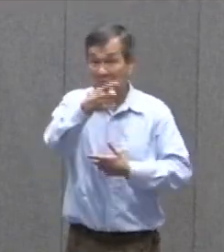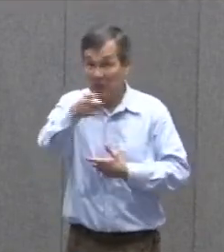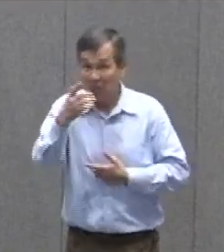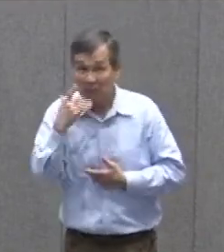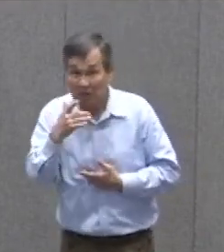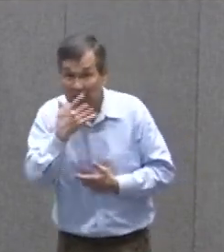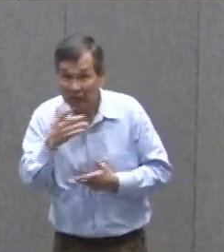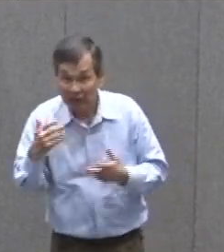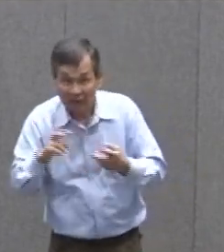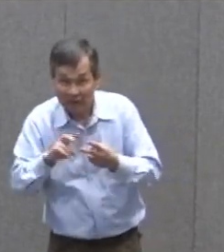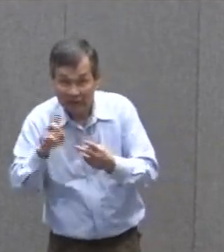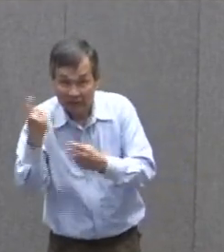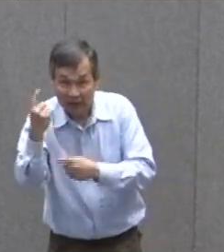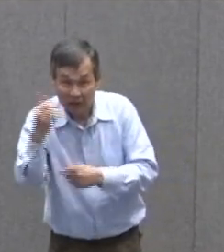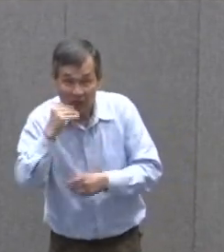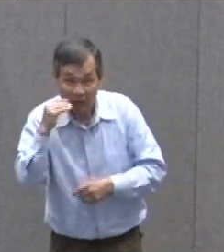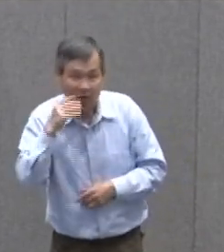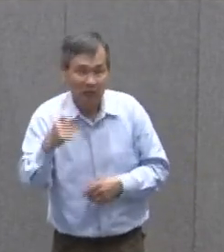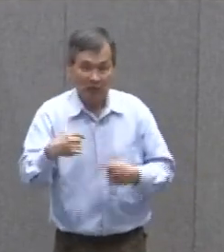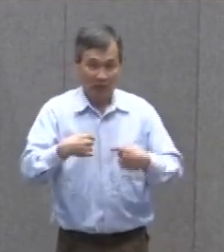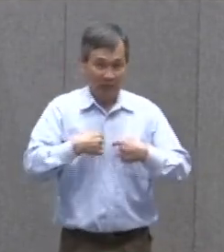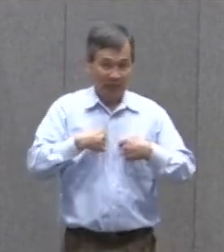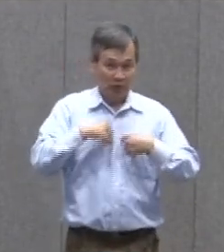I'm gonna go ahead and flip over two cards randomly